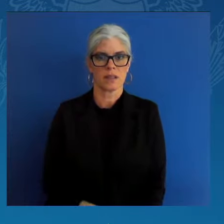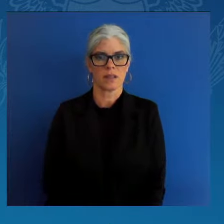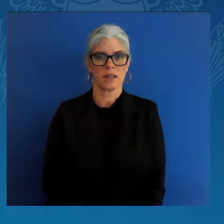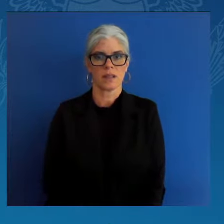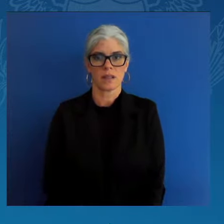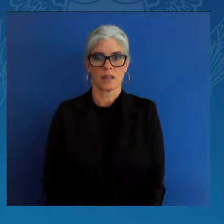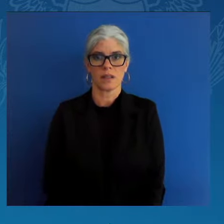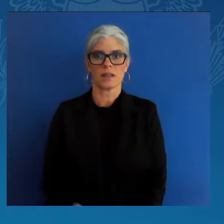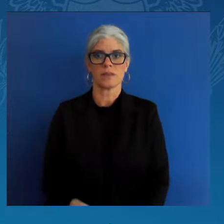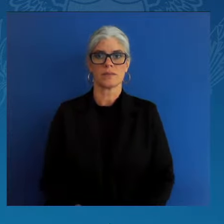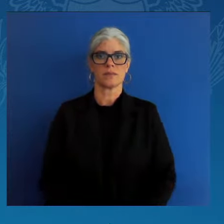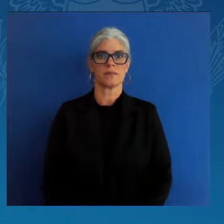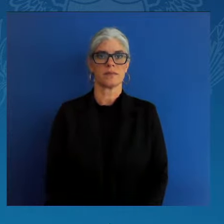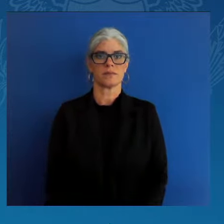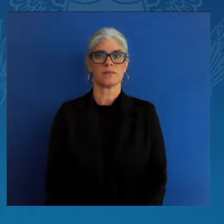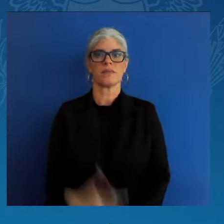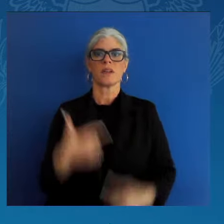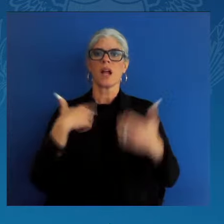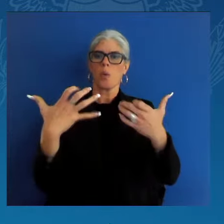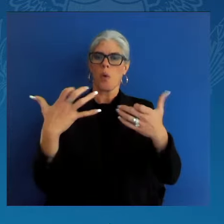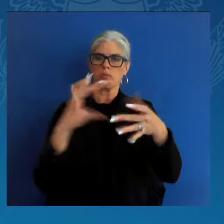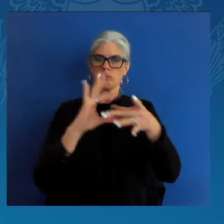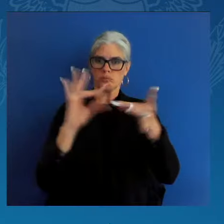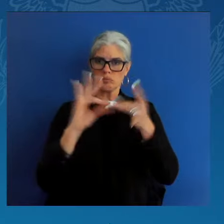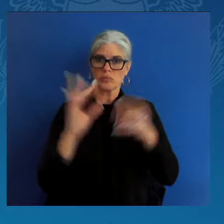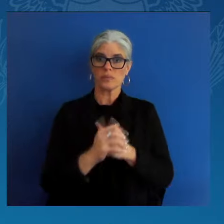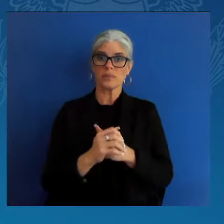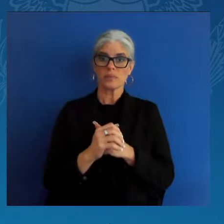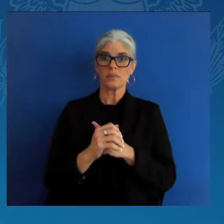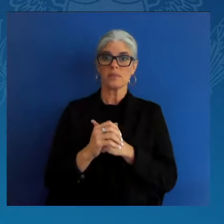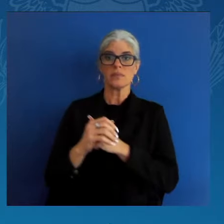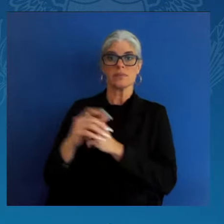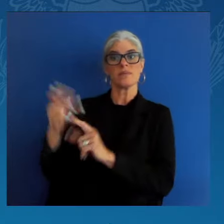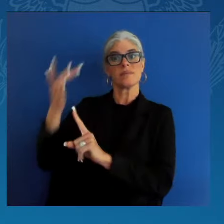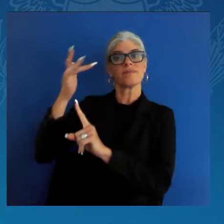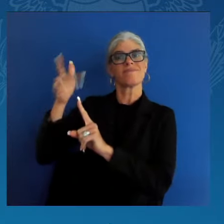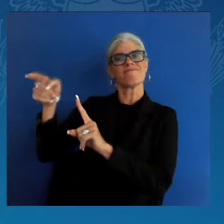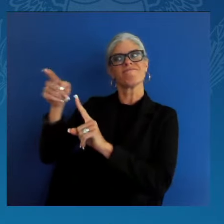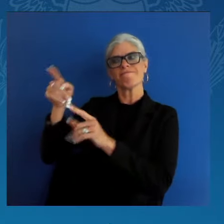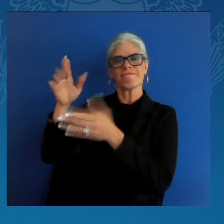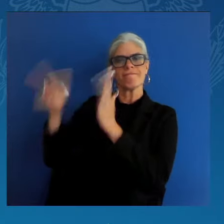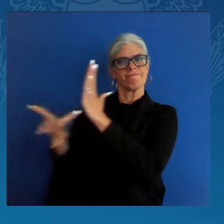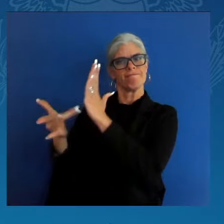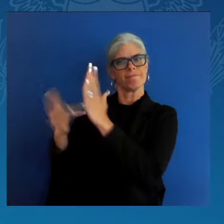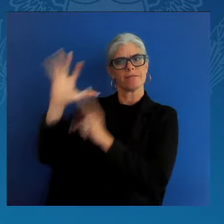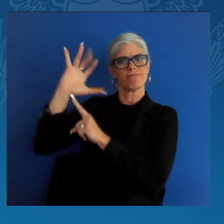appreciates the leadership that the space council has had in this area under obviously the Vice President's tutelage